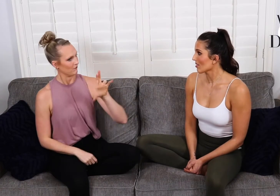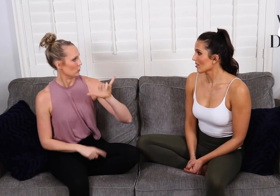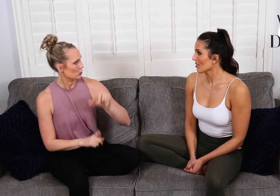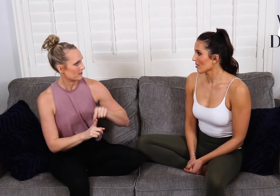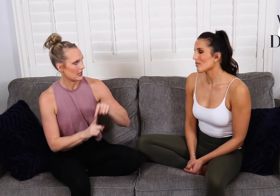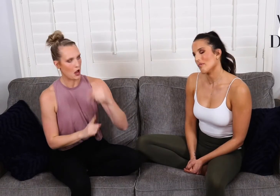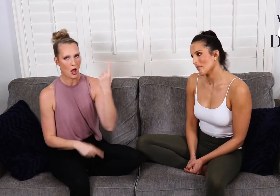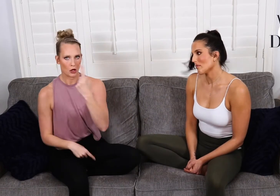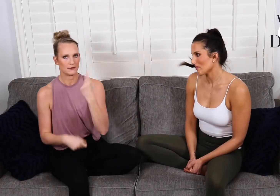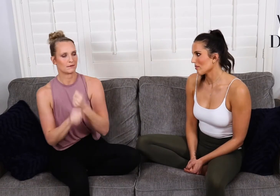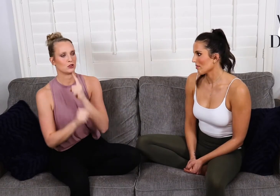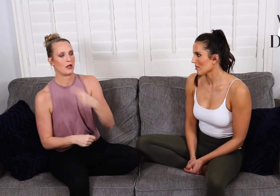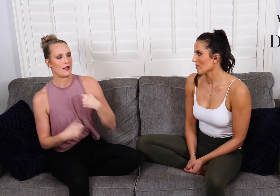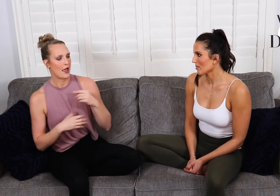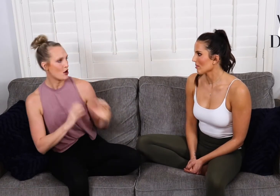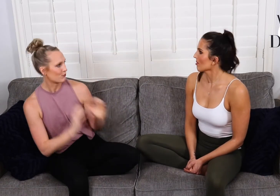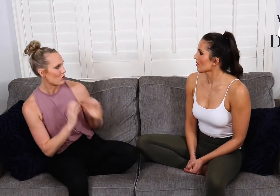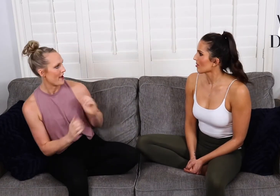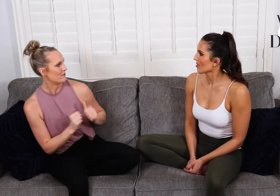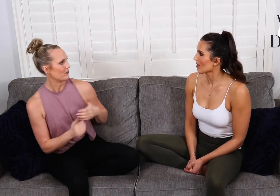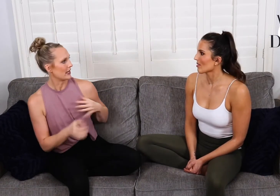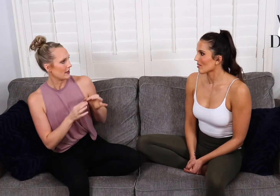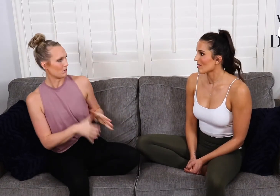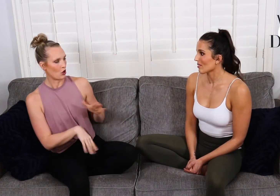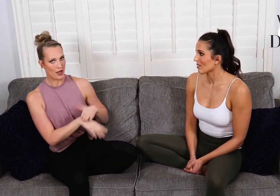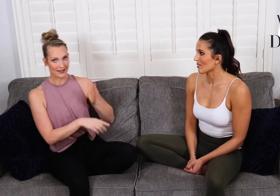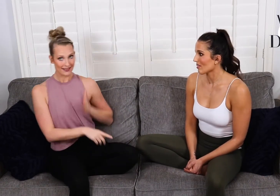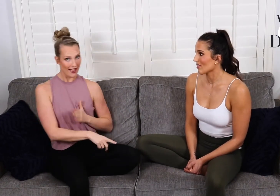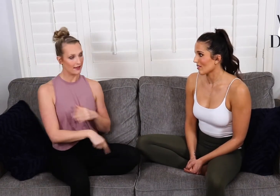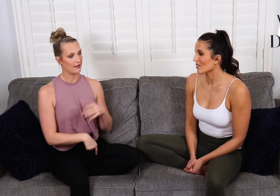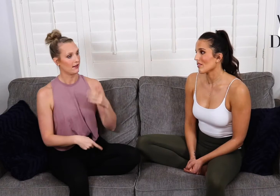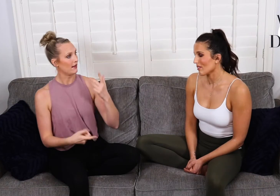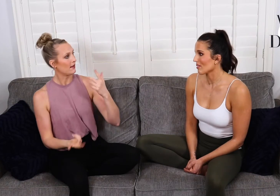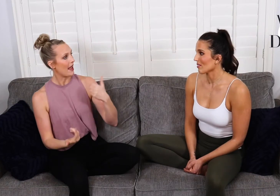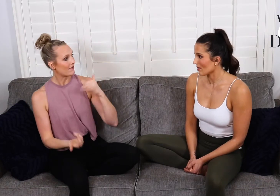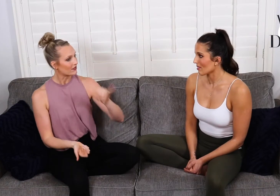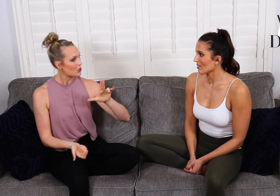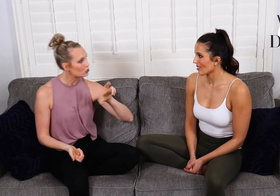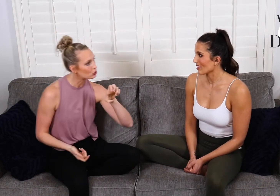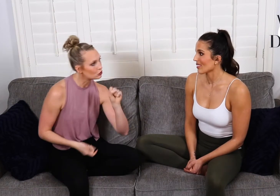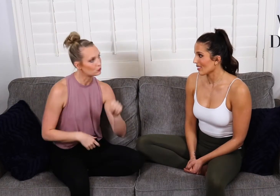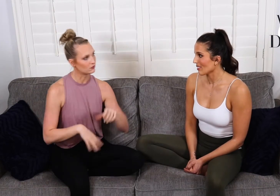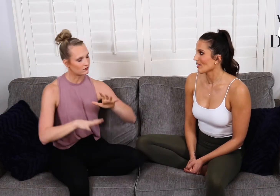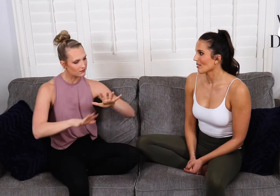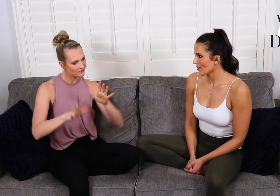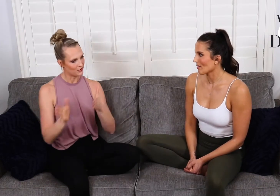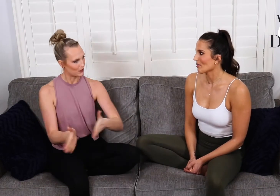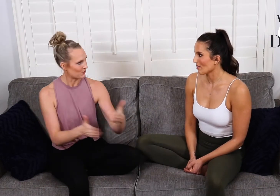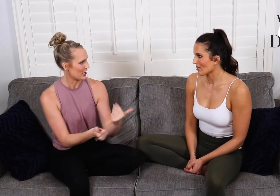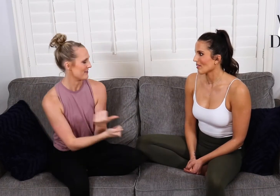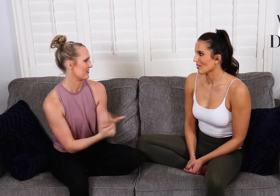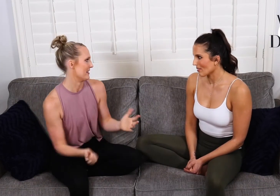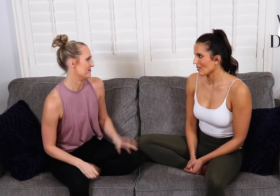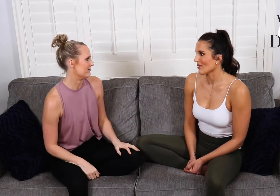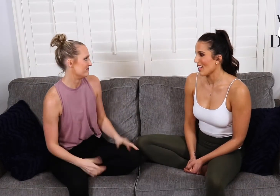So overall I'm very picky. I just make sure that I communicate with my interpreters on the side and establish cues and just get everything prepared.